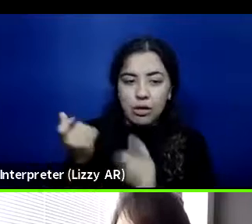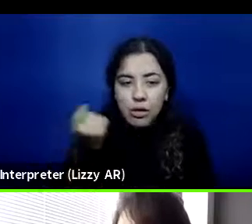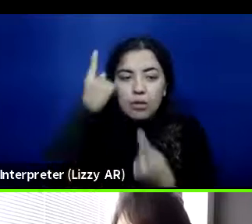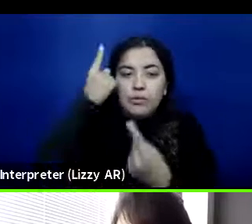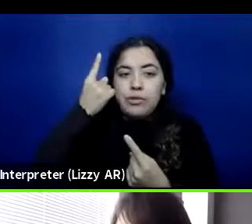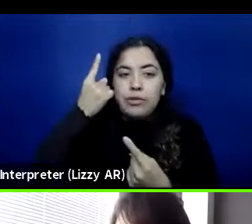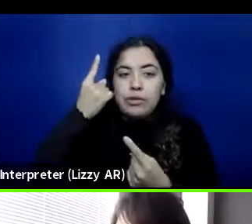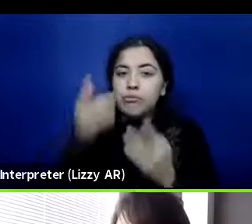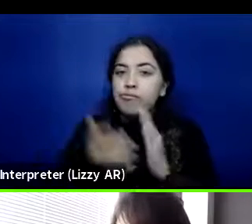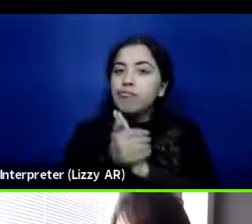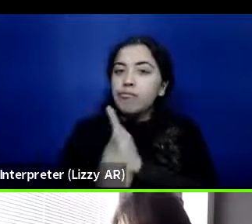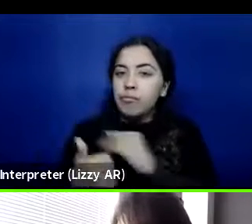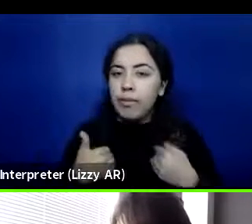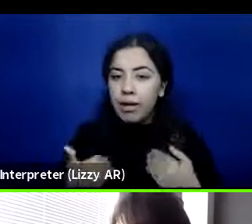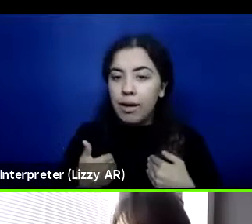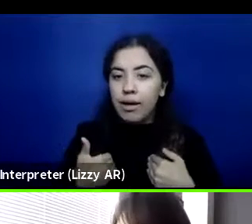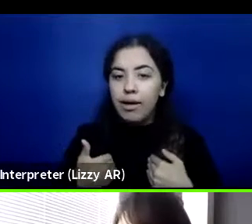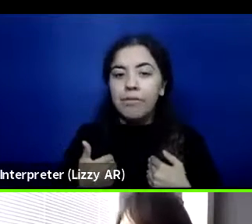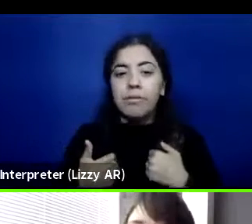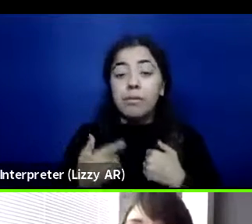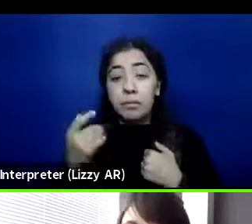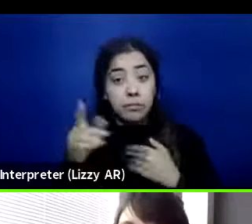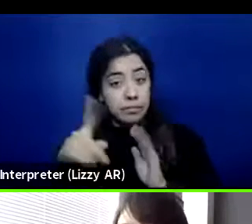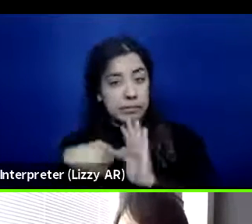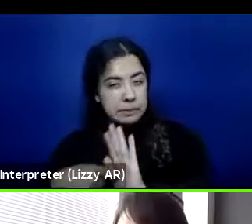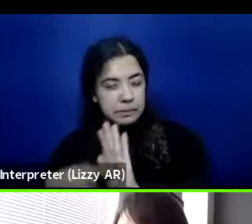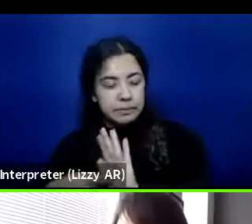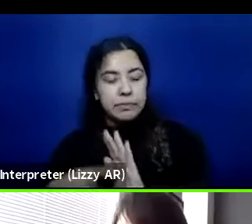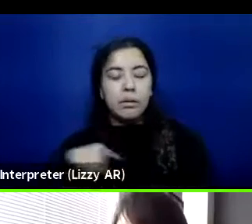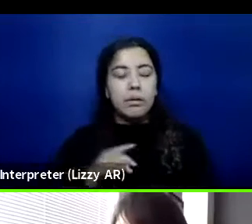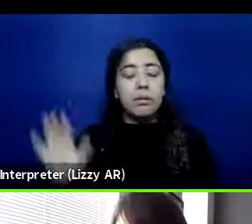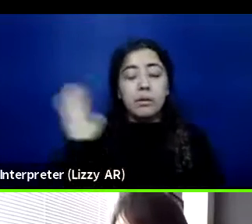we literally saw thousands of people that came to our office